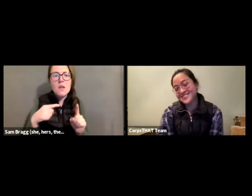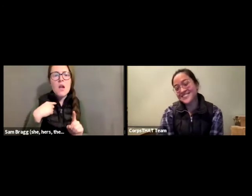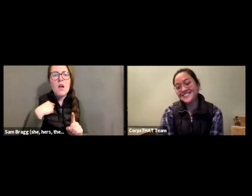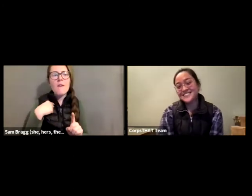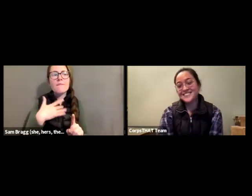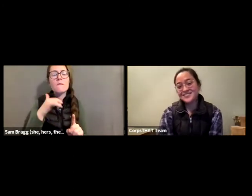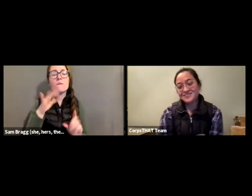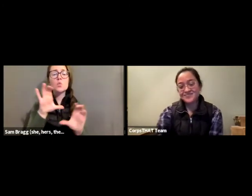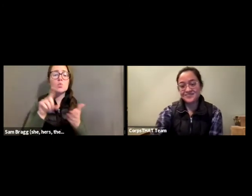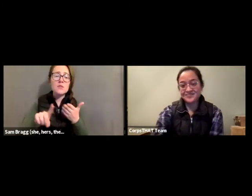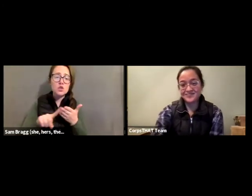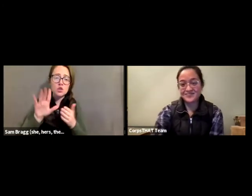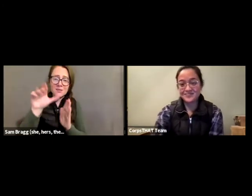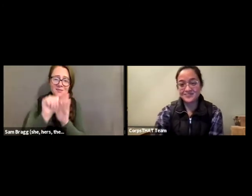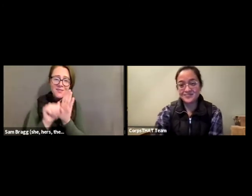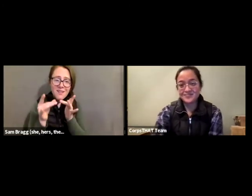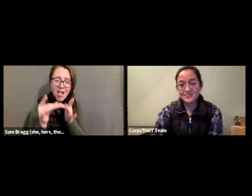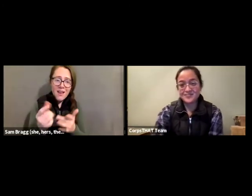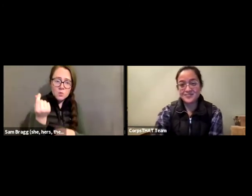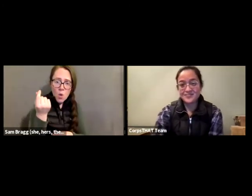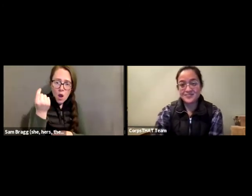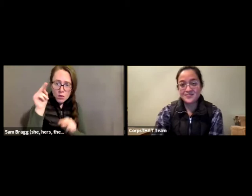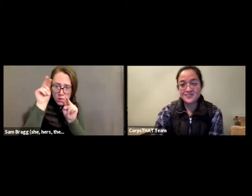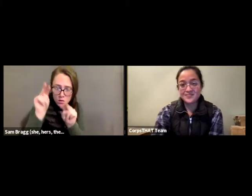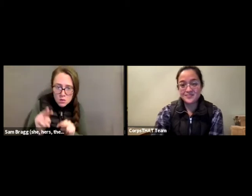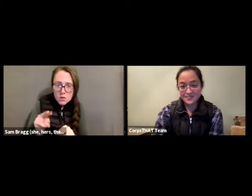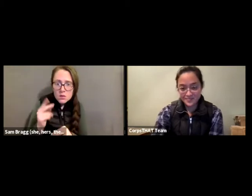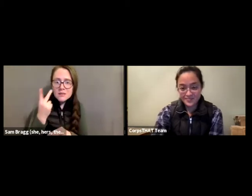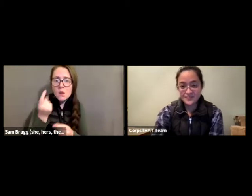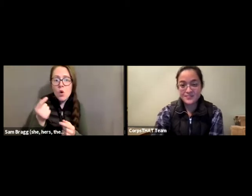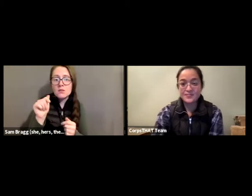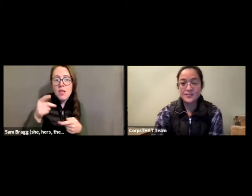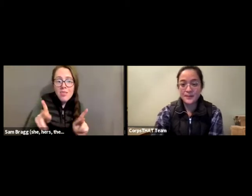um so i personally don't provide backpacking classes or canoeing classes at this time but